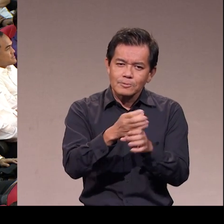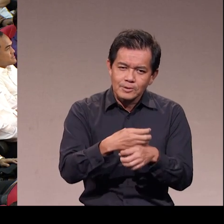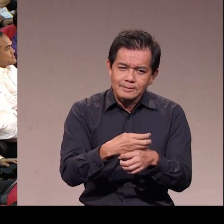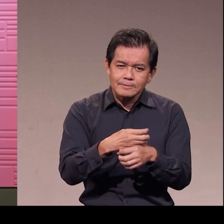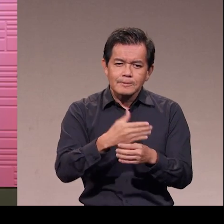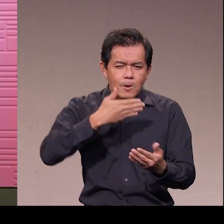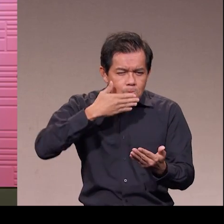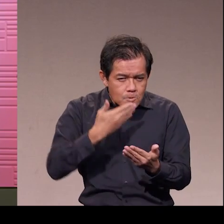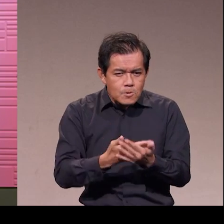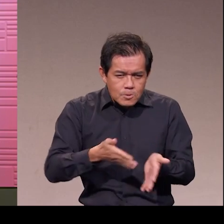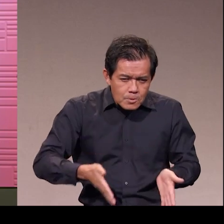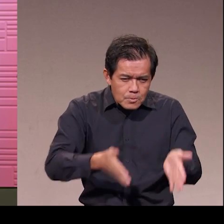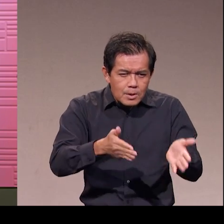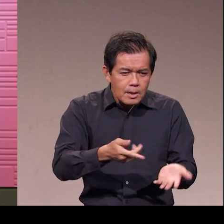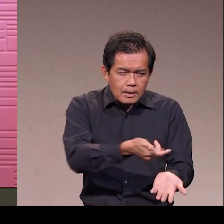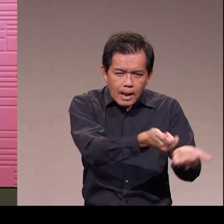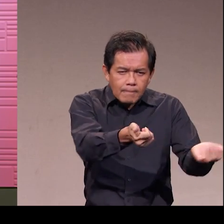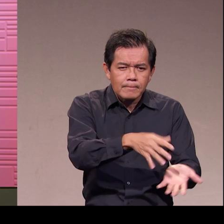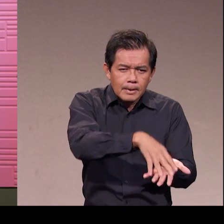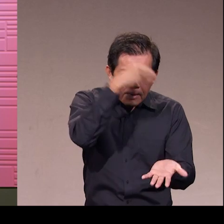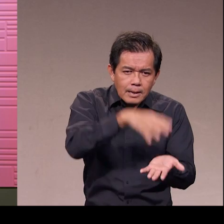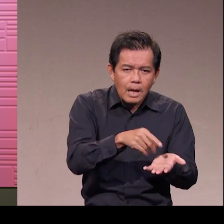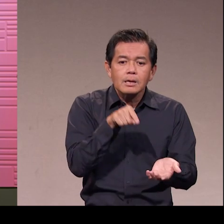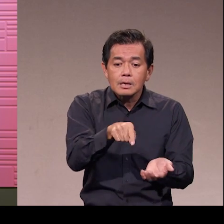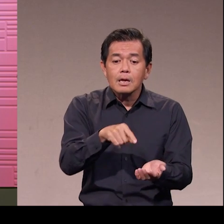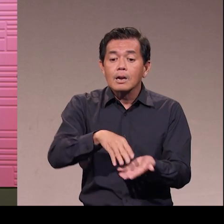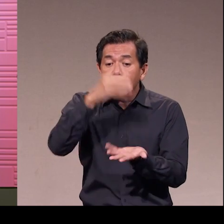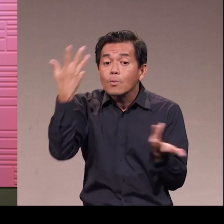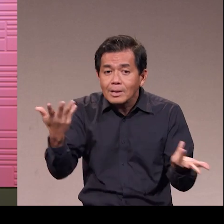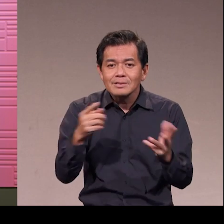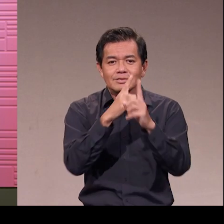learning and use of Mandarin. To celebrate SG50, the Chinese media